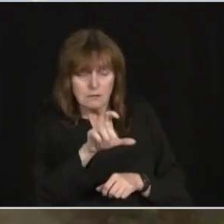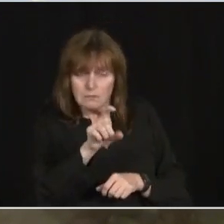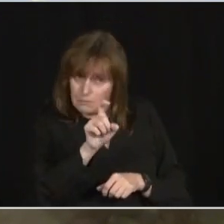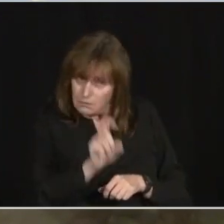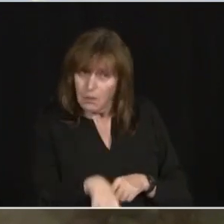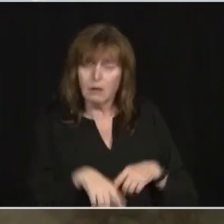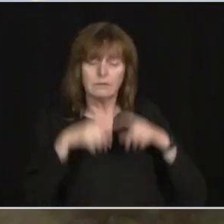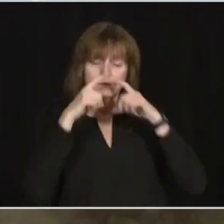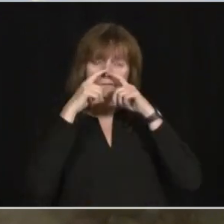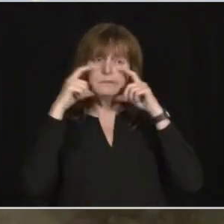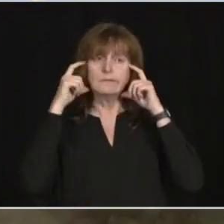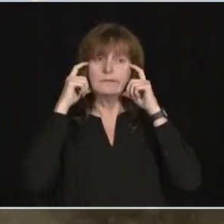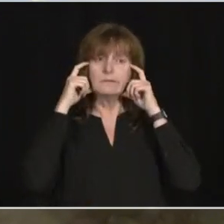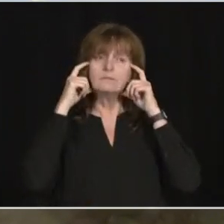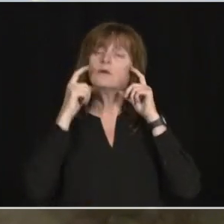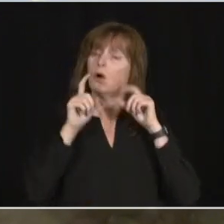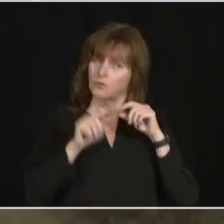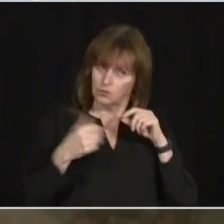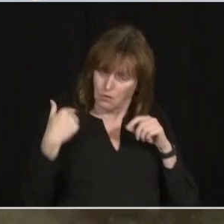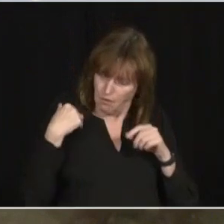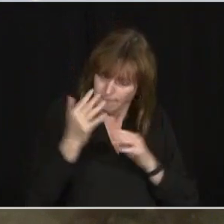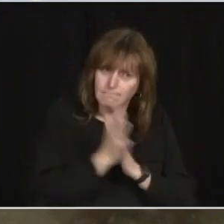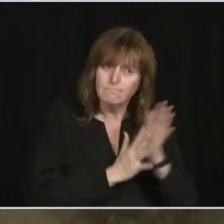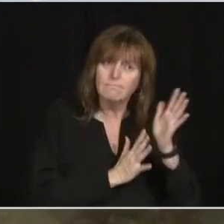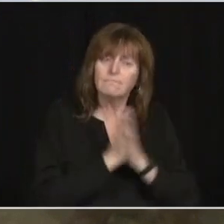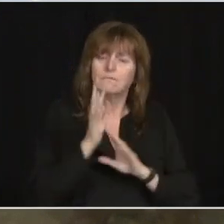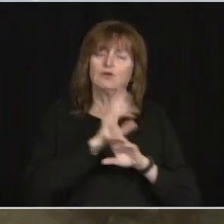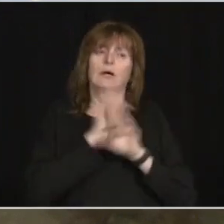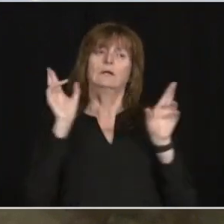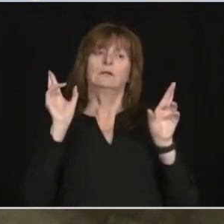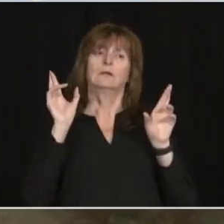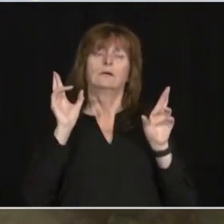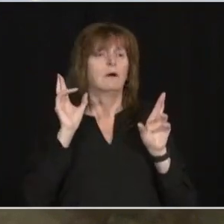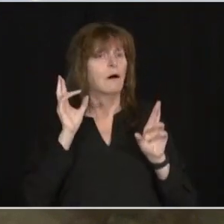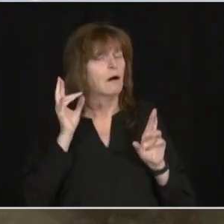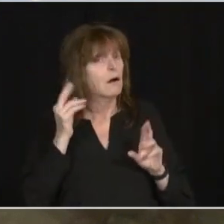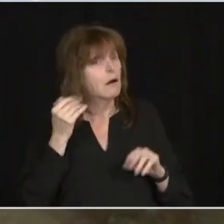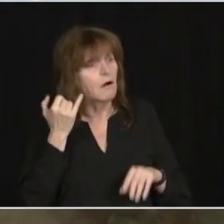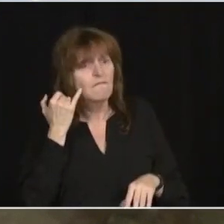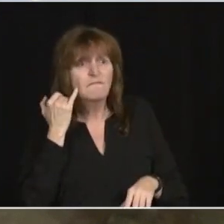have access to PPE. If there's anything like that, we have an action